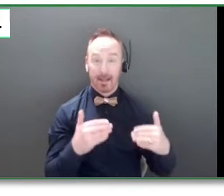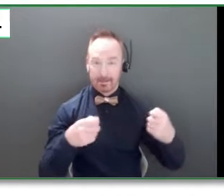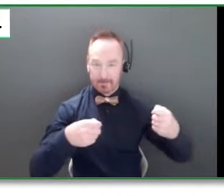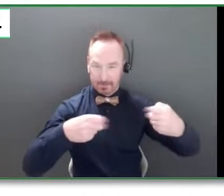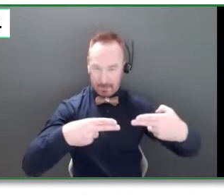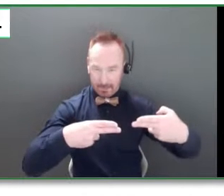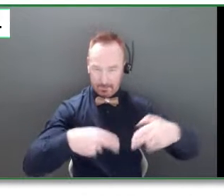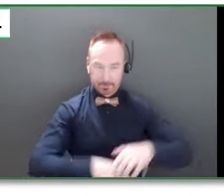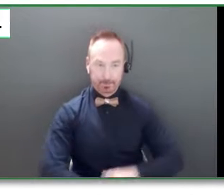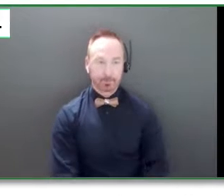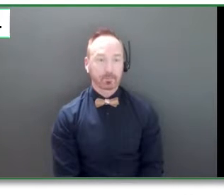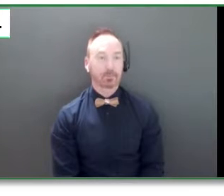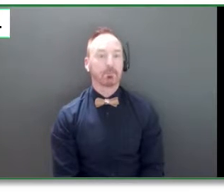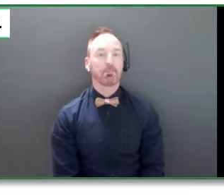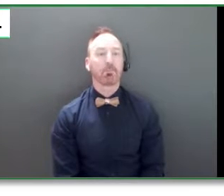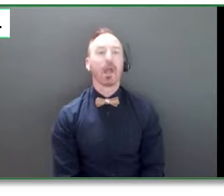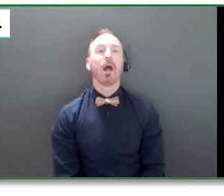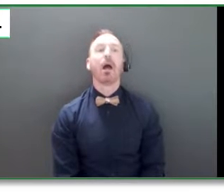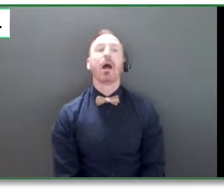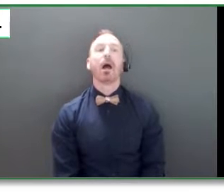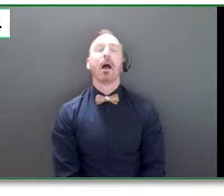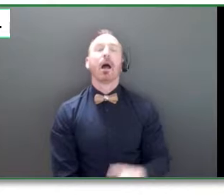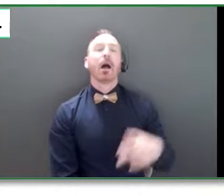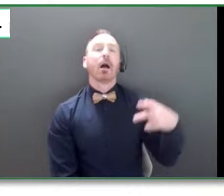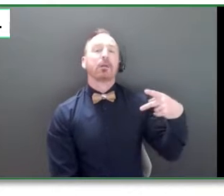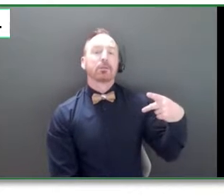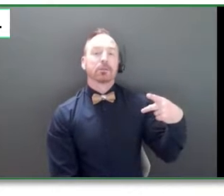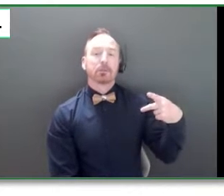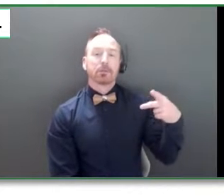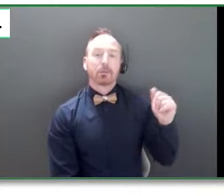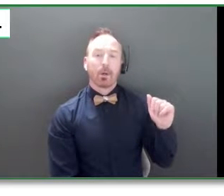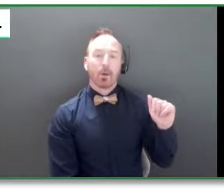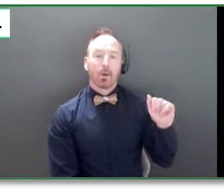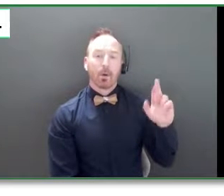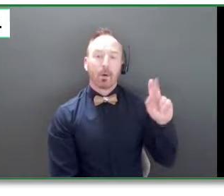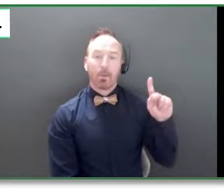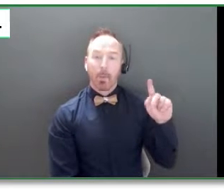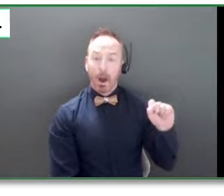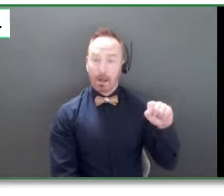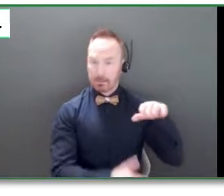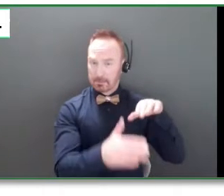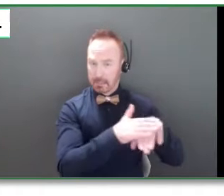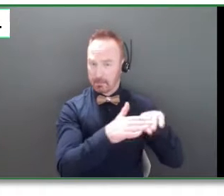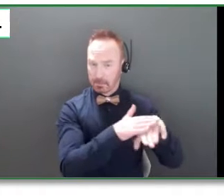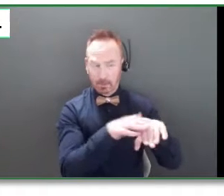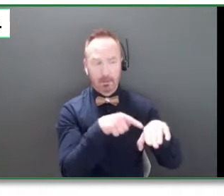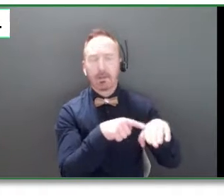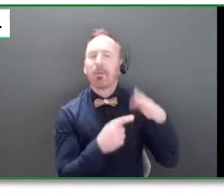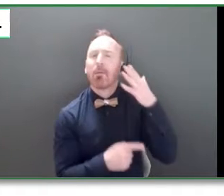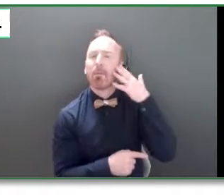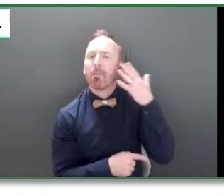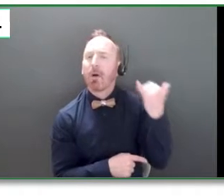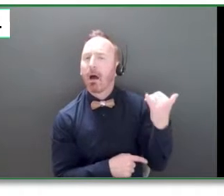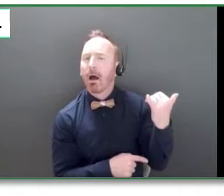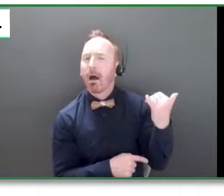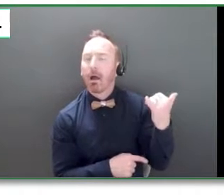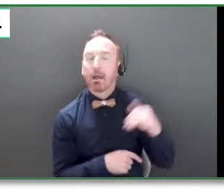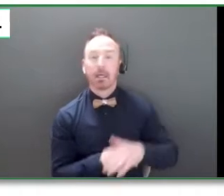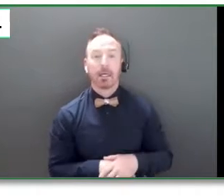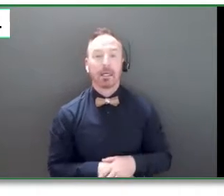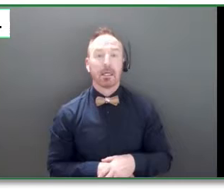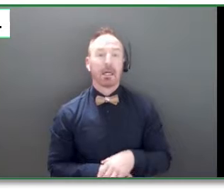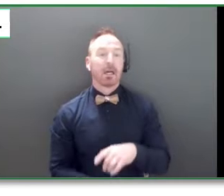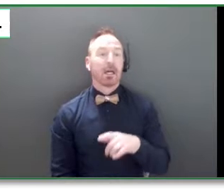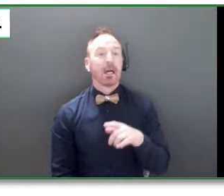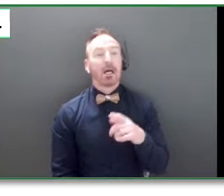So why do parks need to be accessible? Well, between 20 and 25 percent